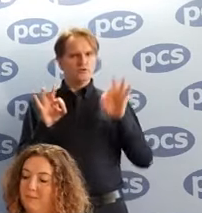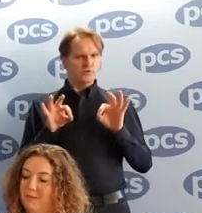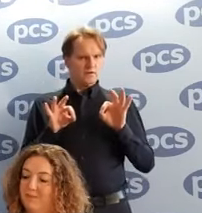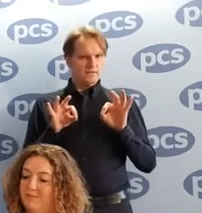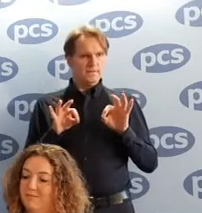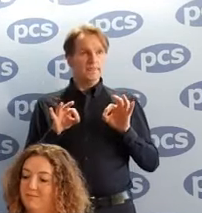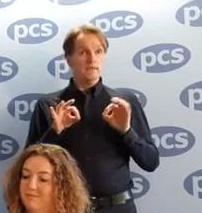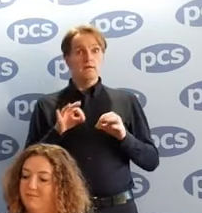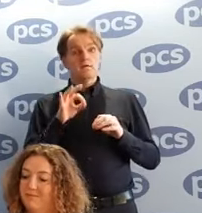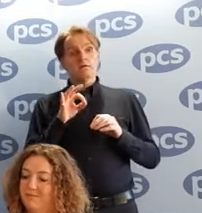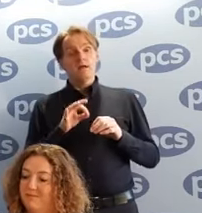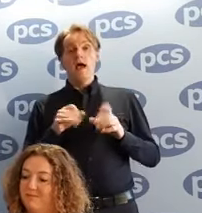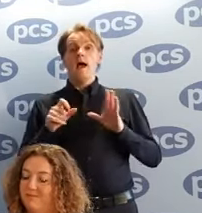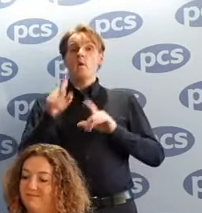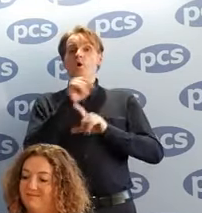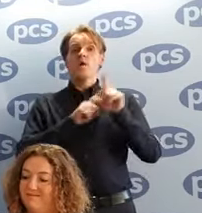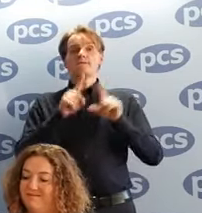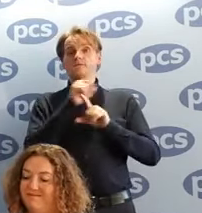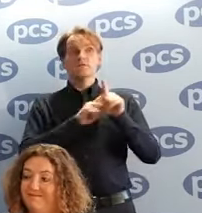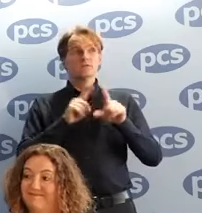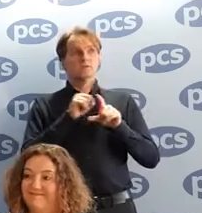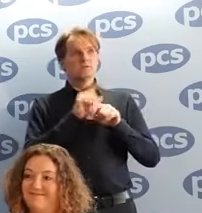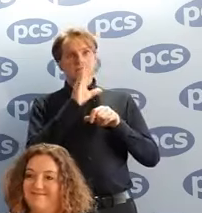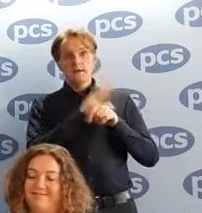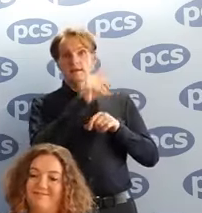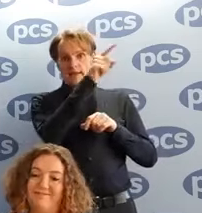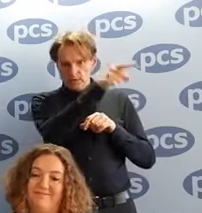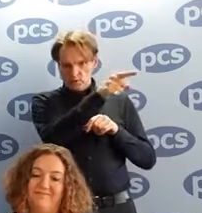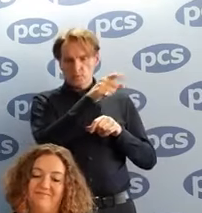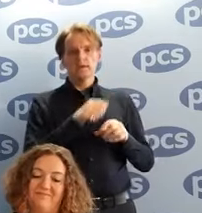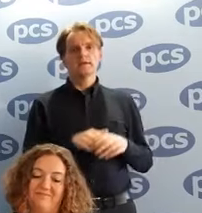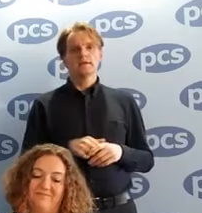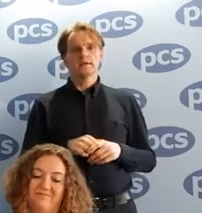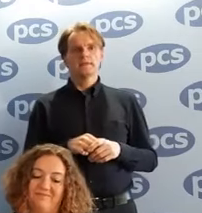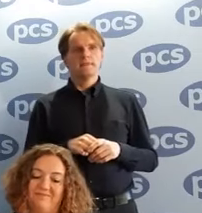conferences take place in just over a week's time it's the sort of Parliament